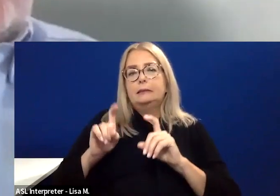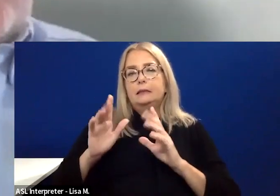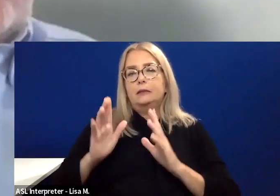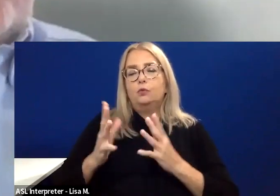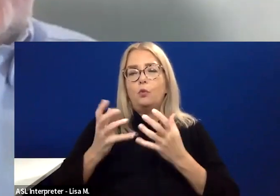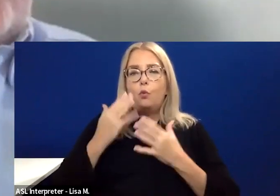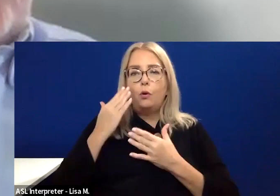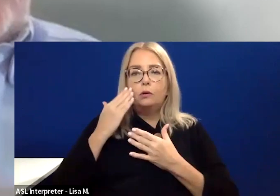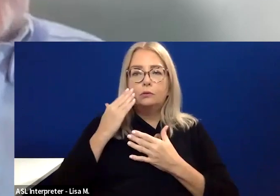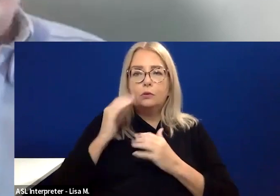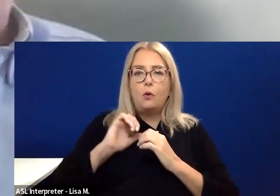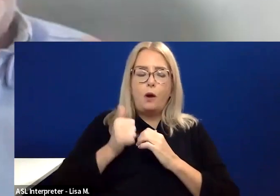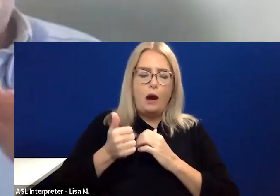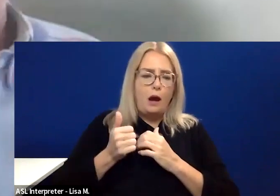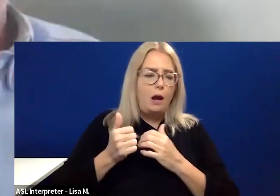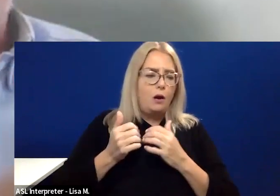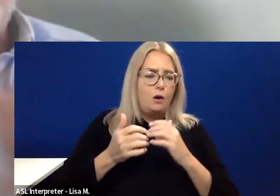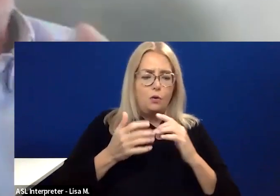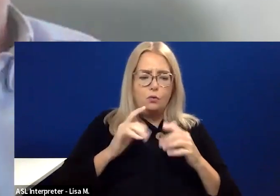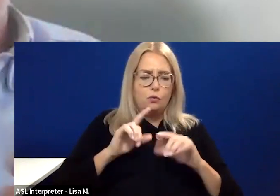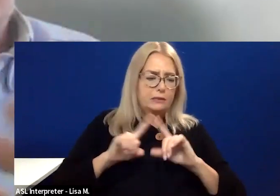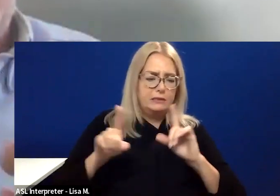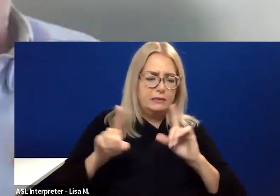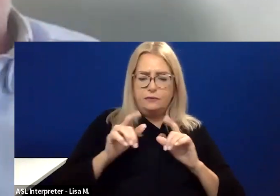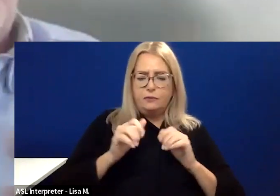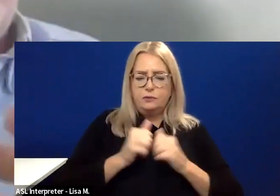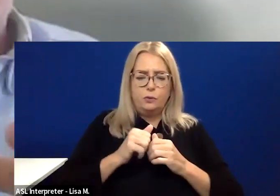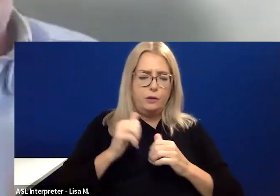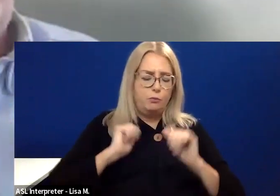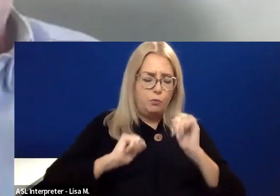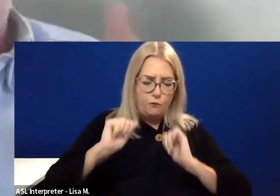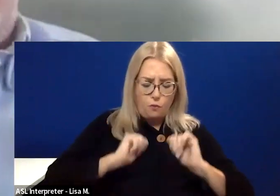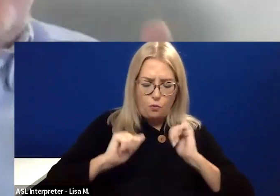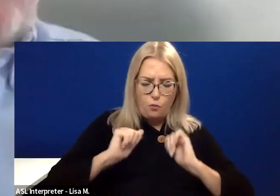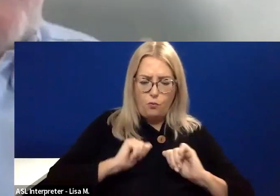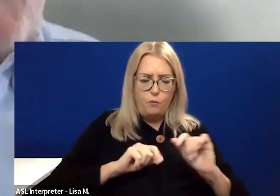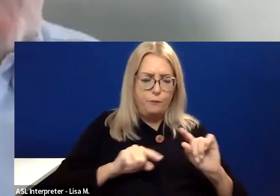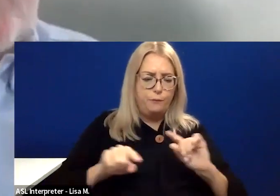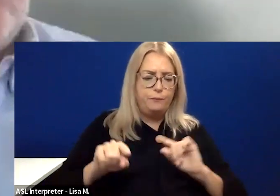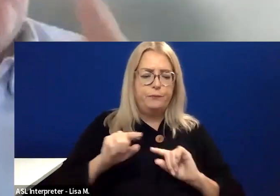on the others and so she first of all looked at a simple correlation bivariate correlation